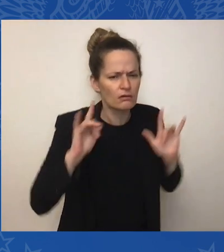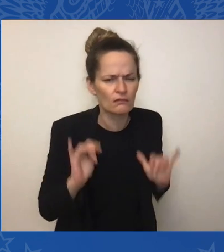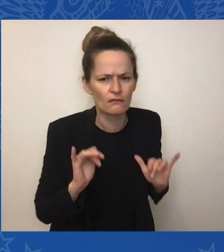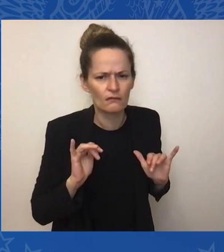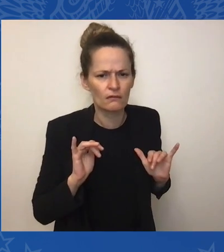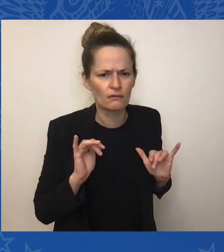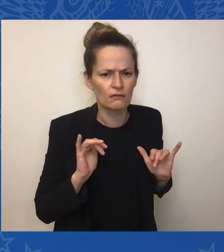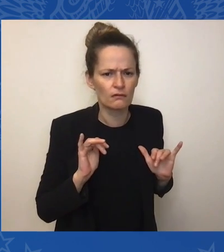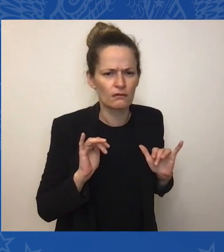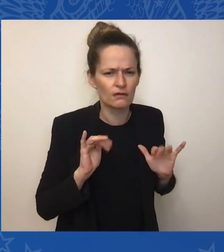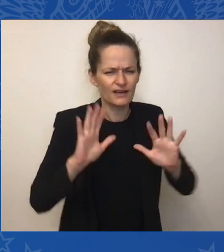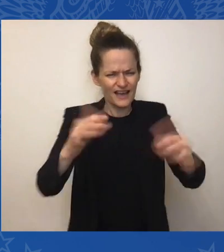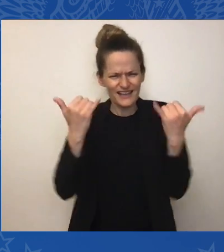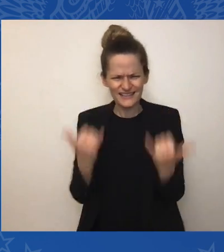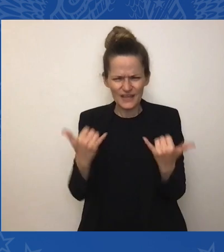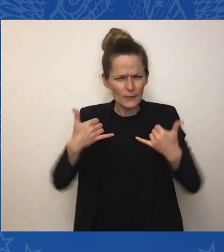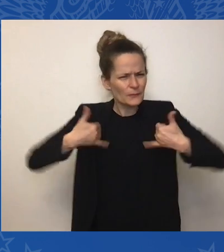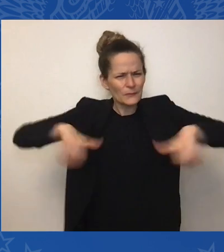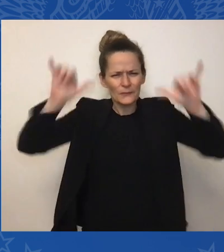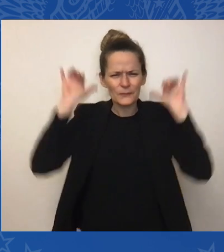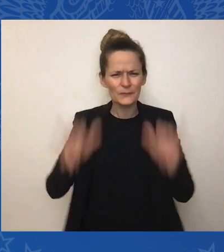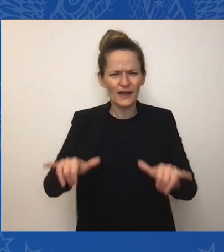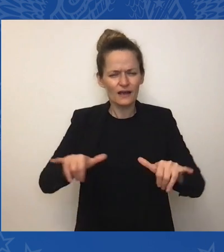by breaking down unjust barriers of civil rights and voting rights.